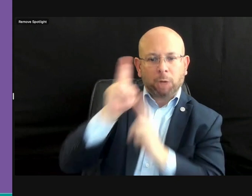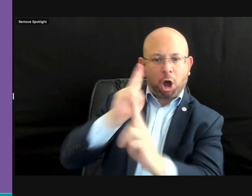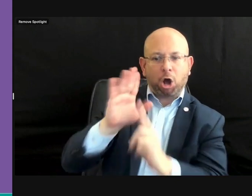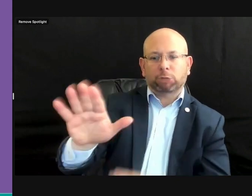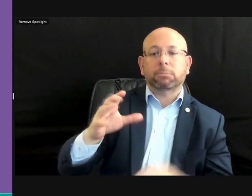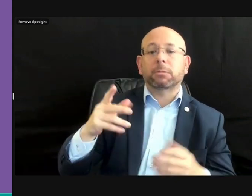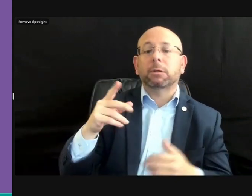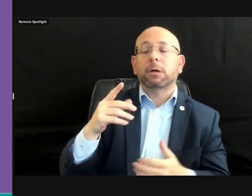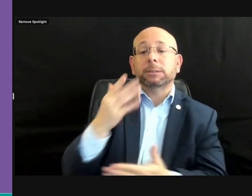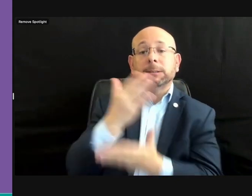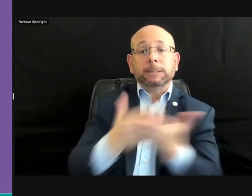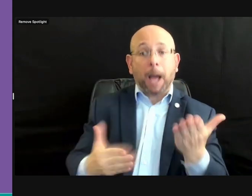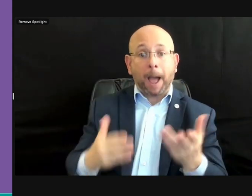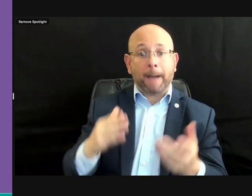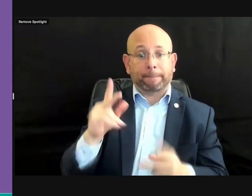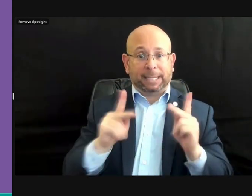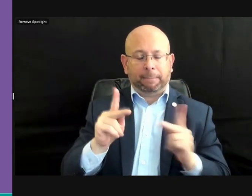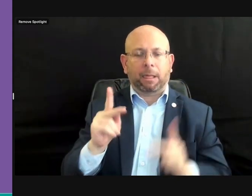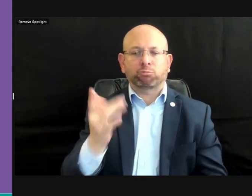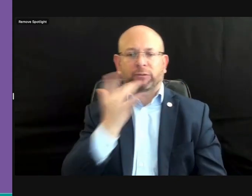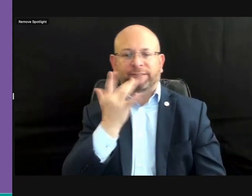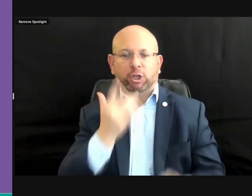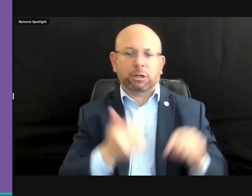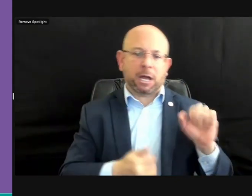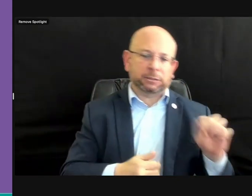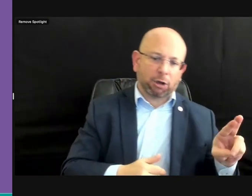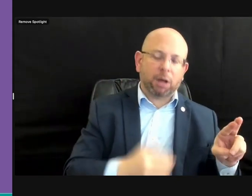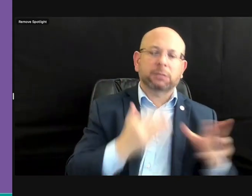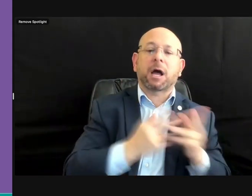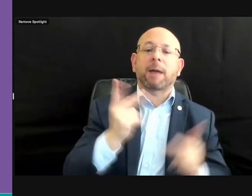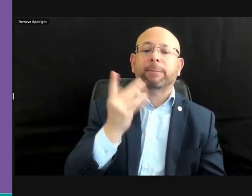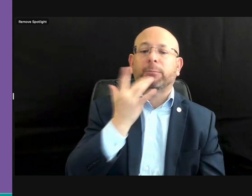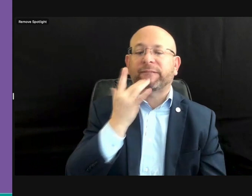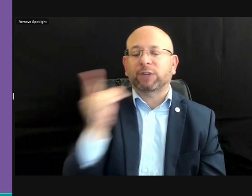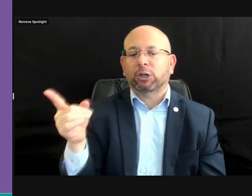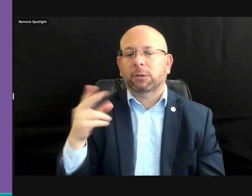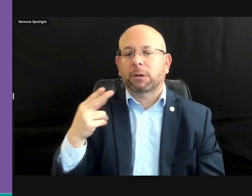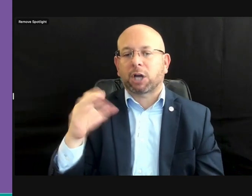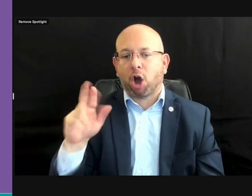It's optimal to honor the students' preferred methods. Some prefer CART.